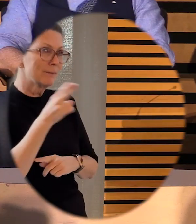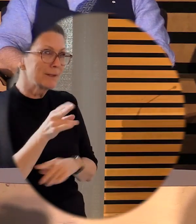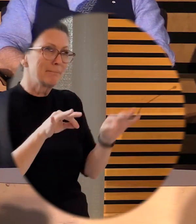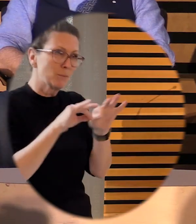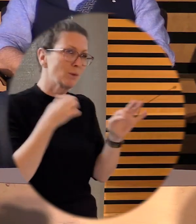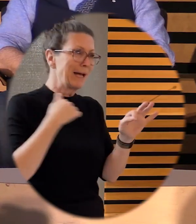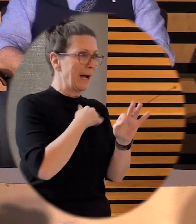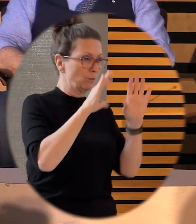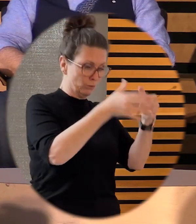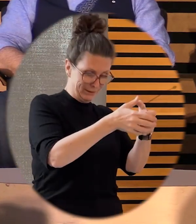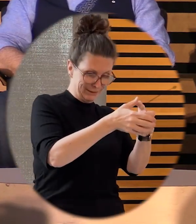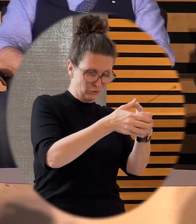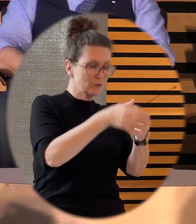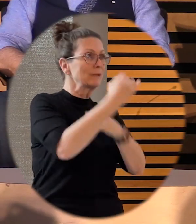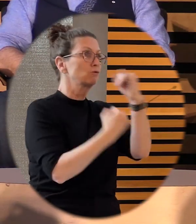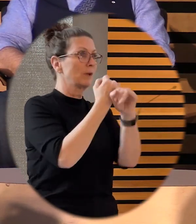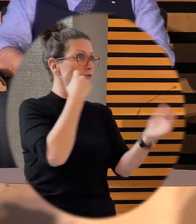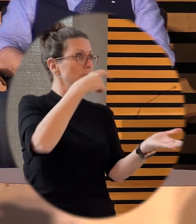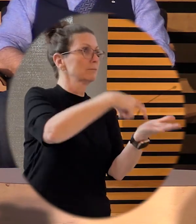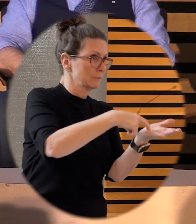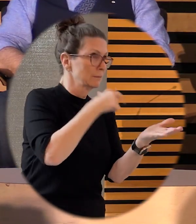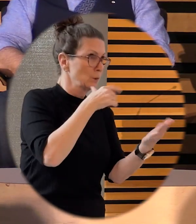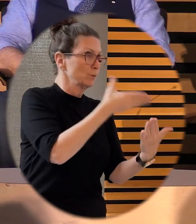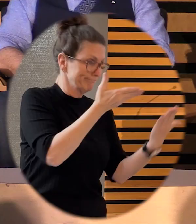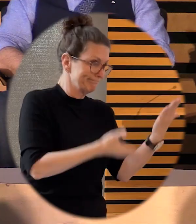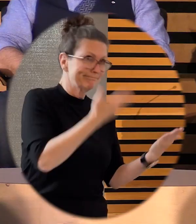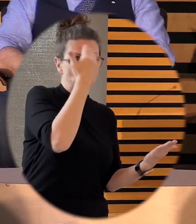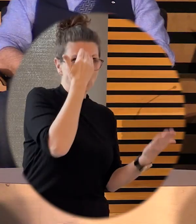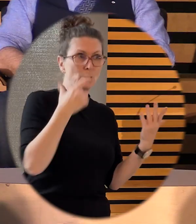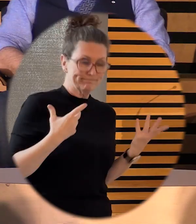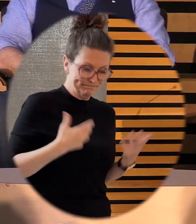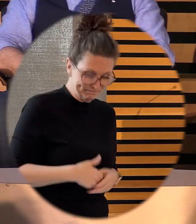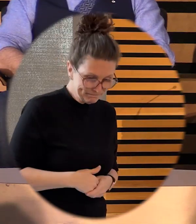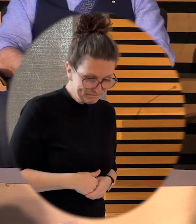is a internationally recognized and award-winning national indigenous disability organization. We